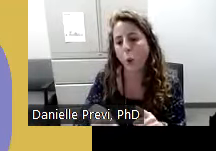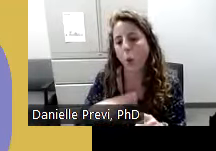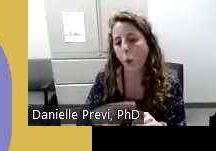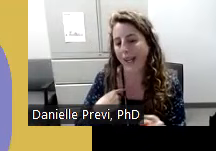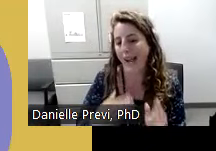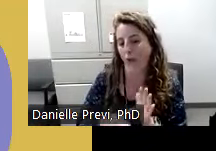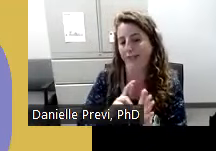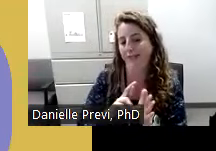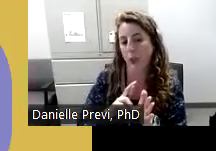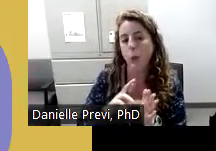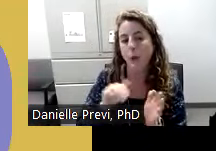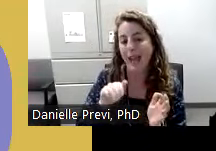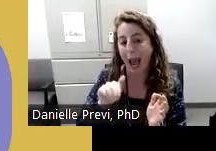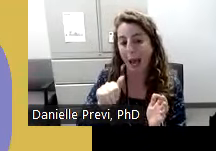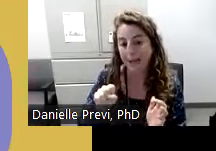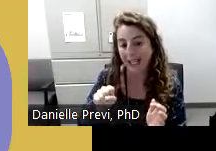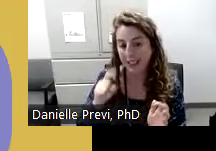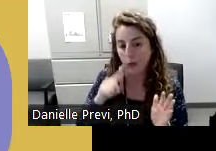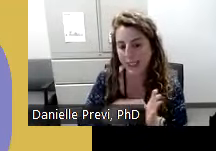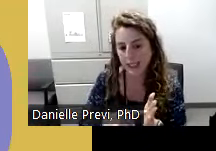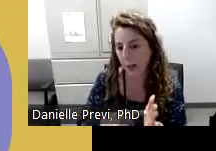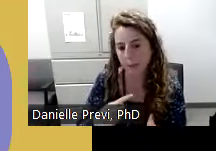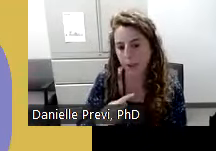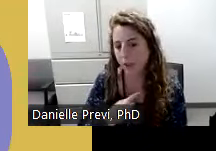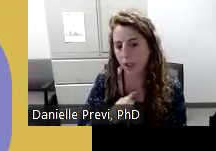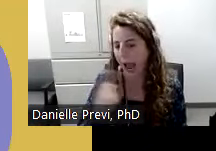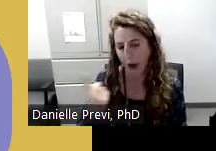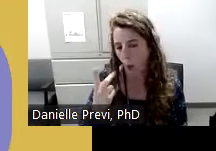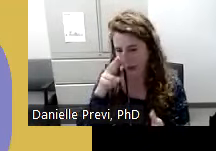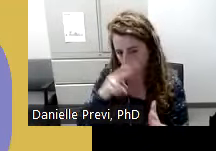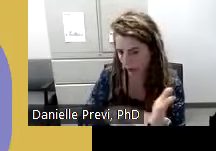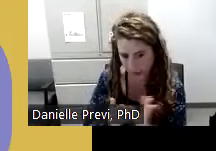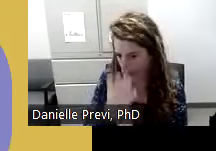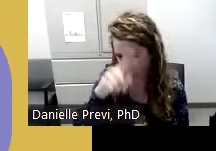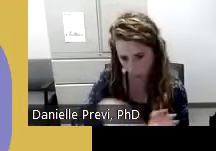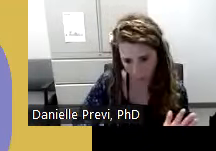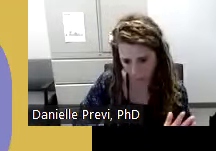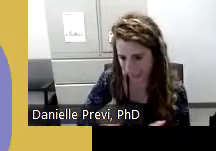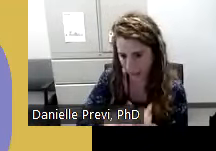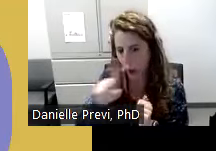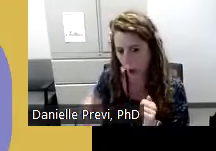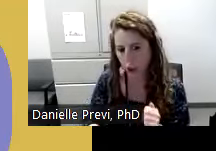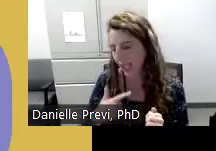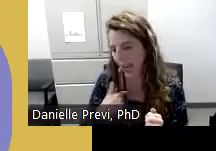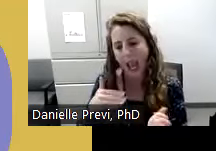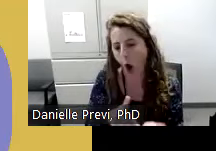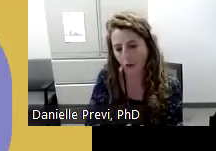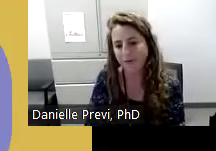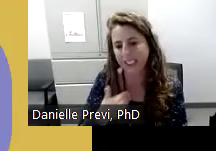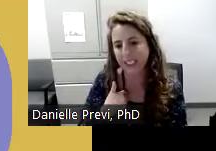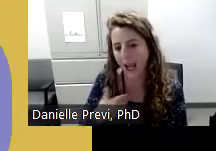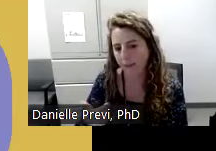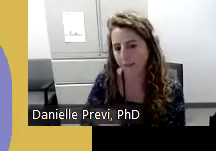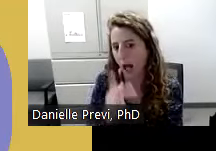a little bit lower. So when I review the ABAS-3 for example, which I always read to the questions,